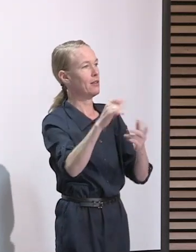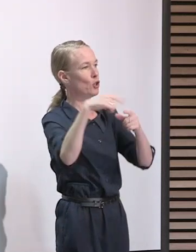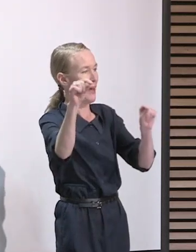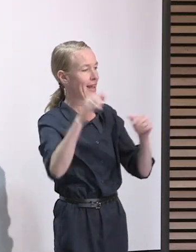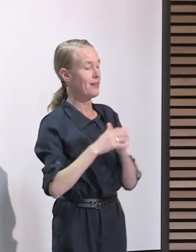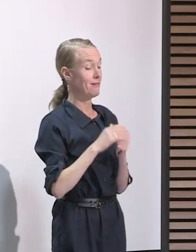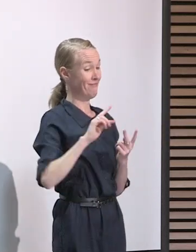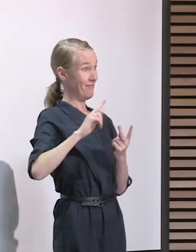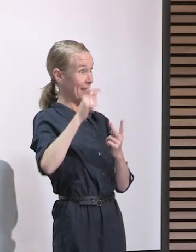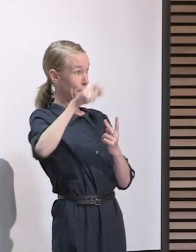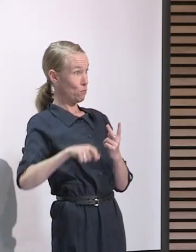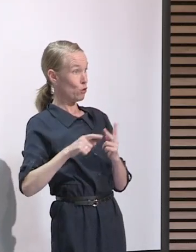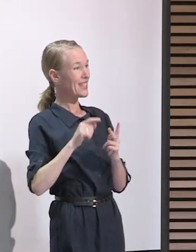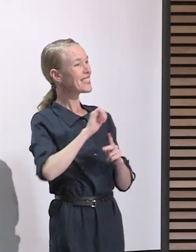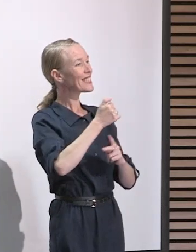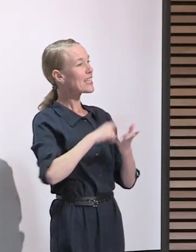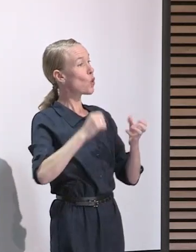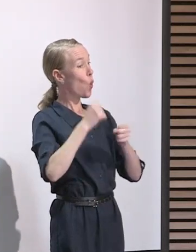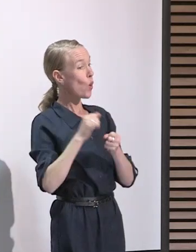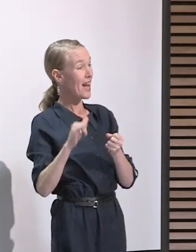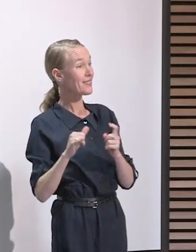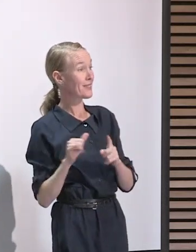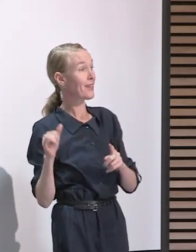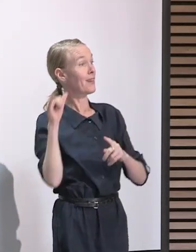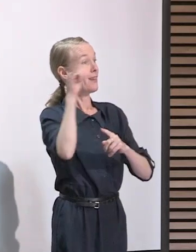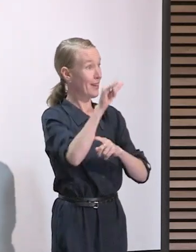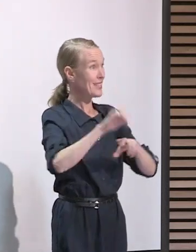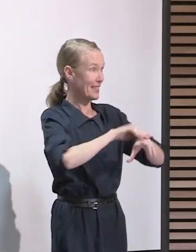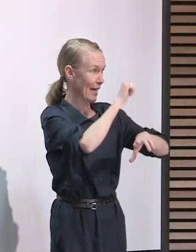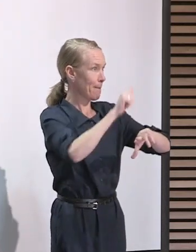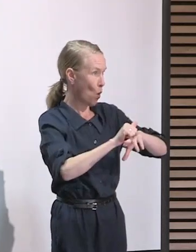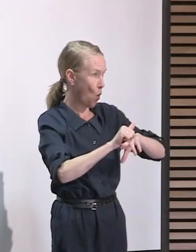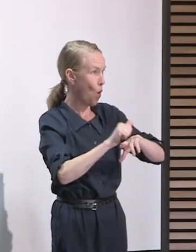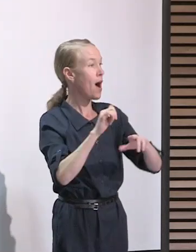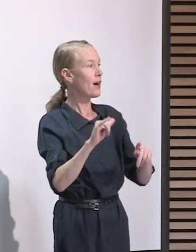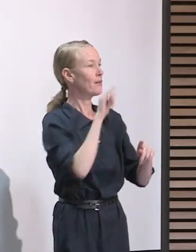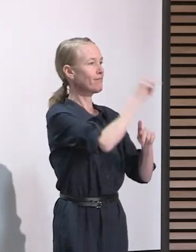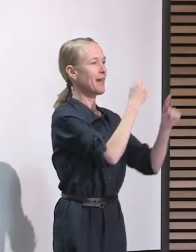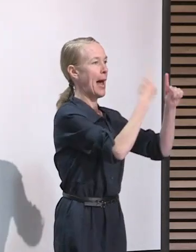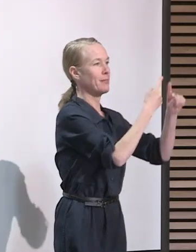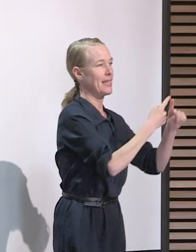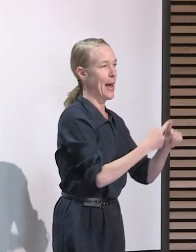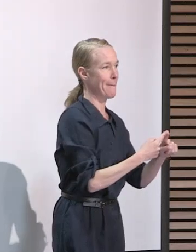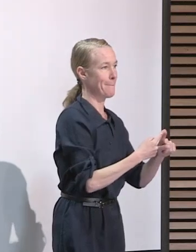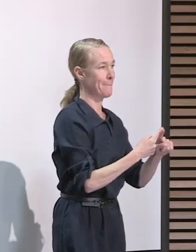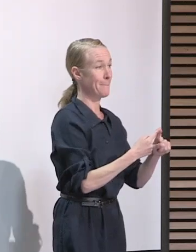New Zealand on 8 August and transited through sing more to Japan. The other is someone